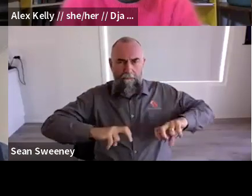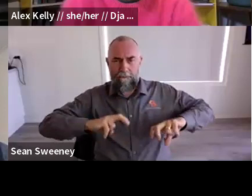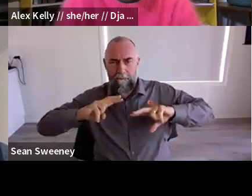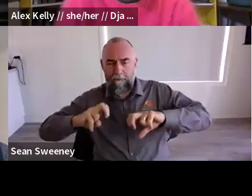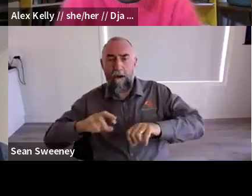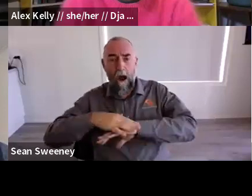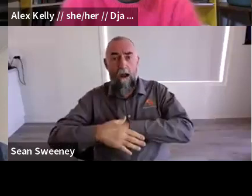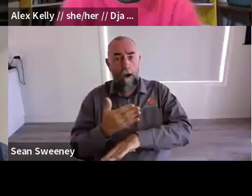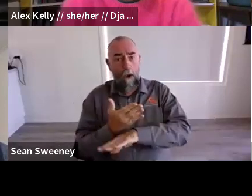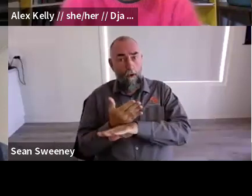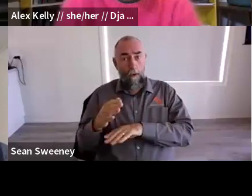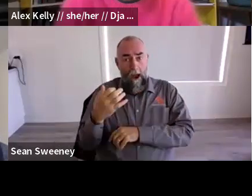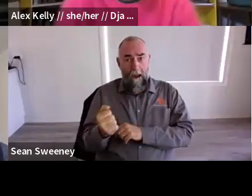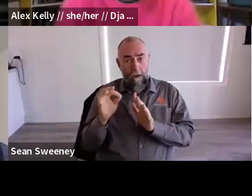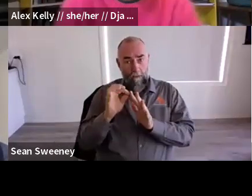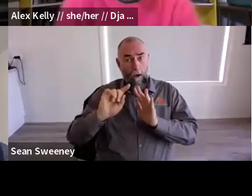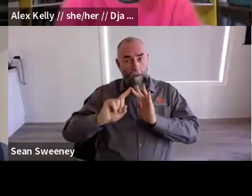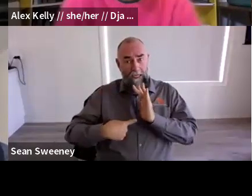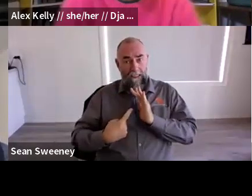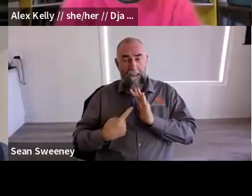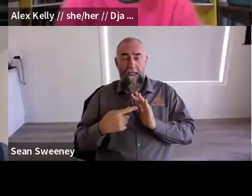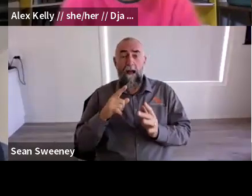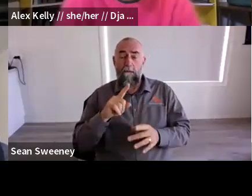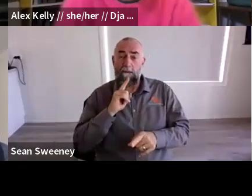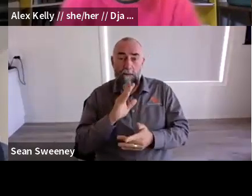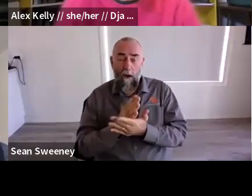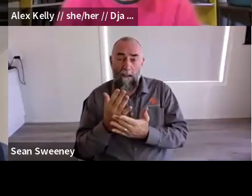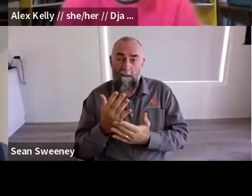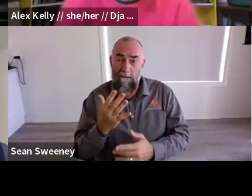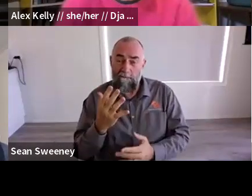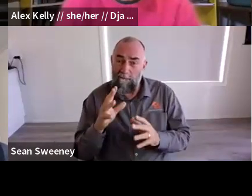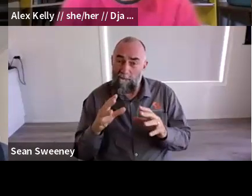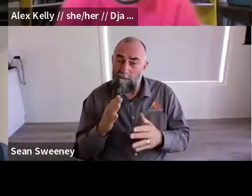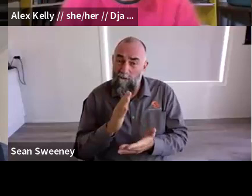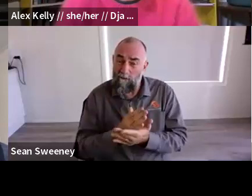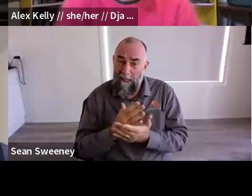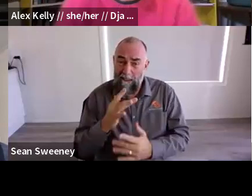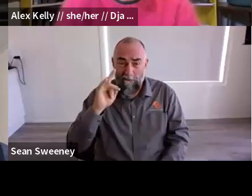either already have active follow fuel coal gas mines on them, or they're